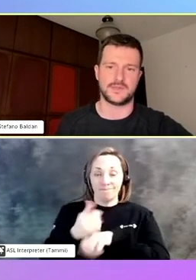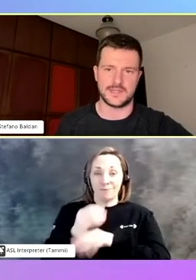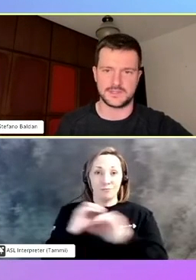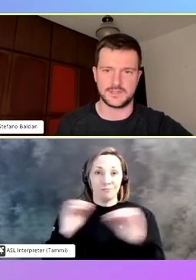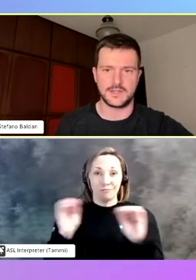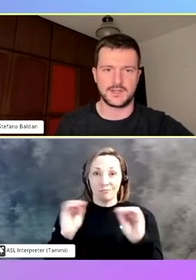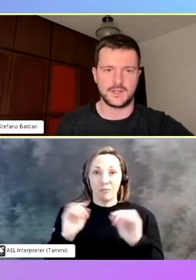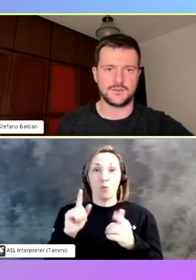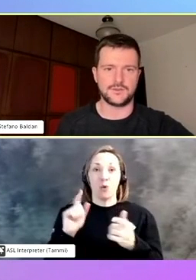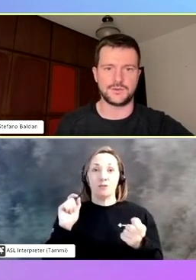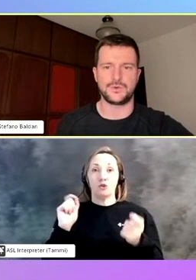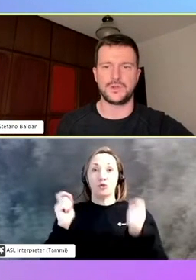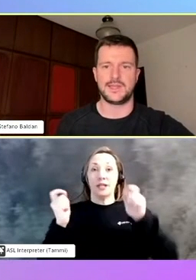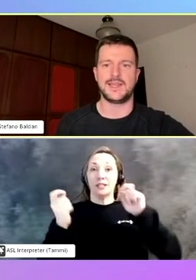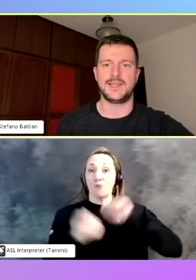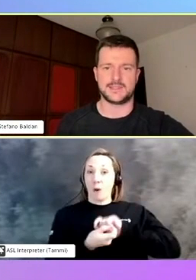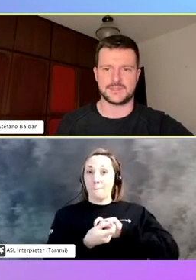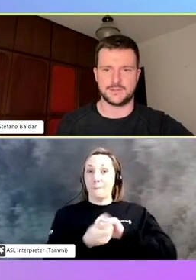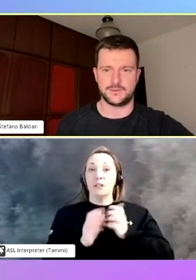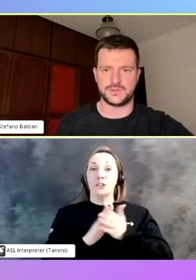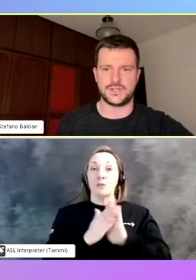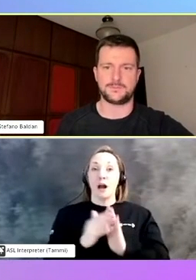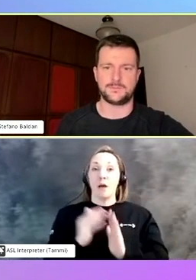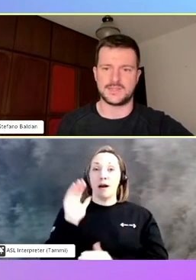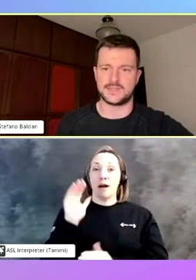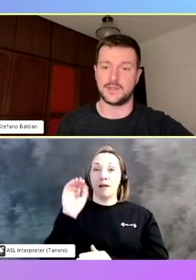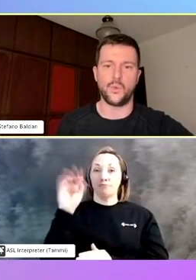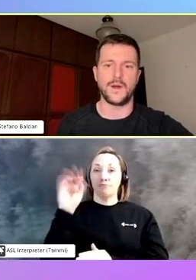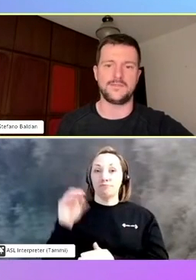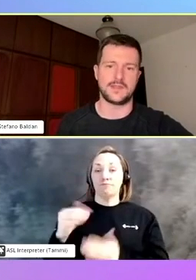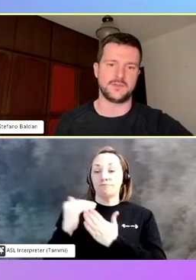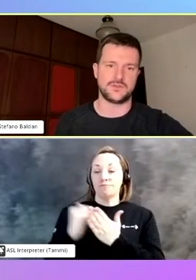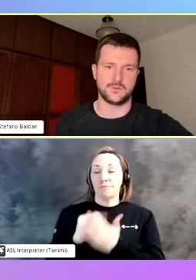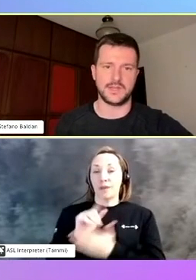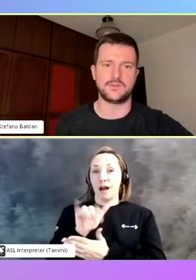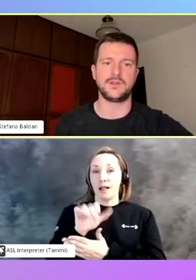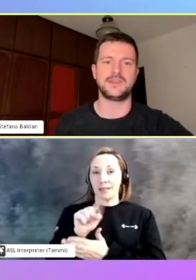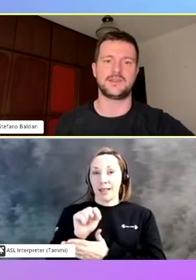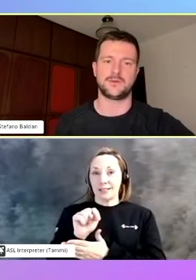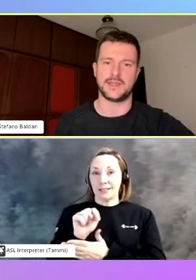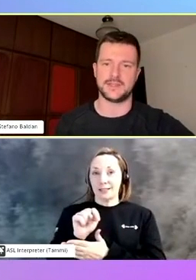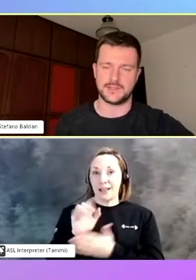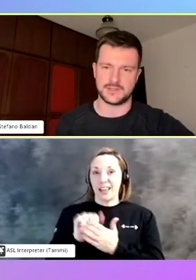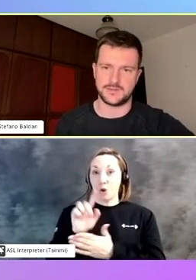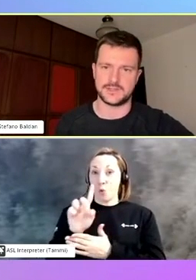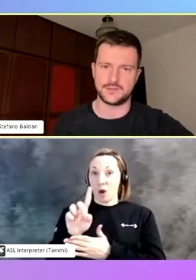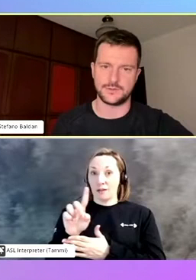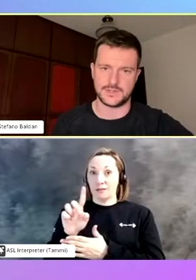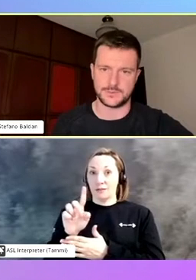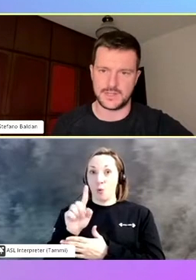have 50 million users all around the world, hundreds of integrations with technology partners along with enterprise readiness programs